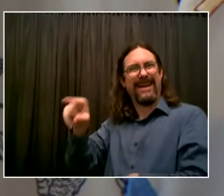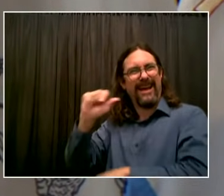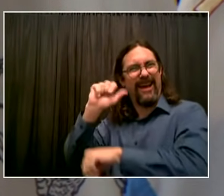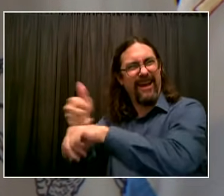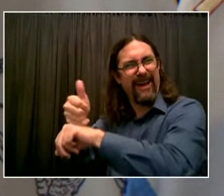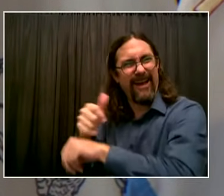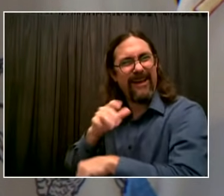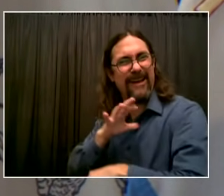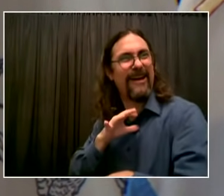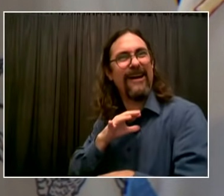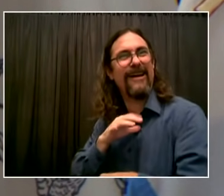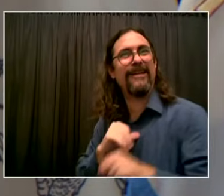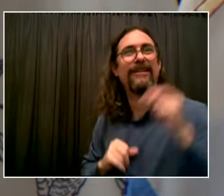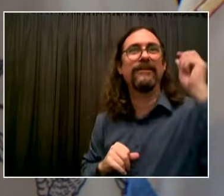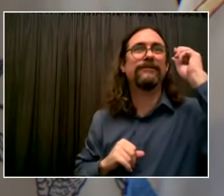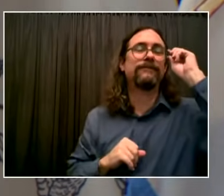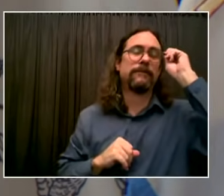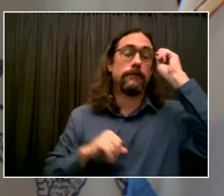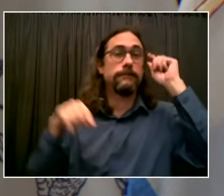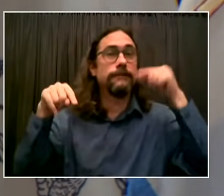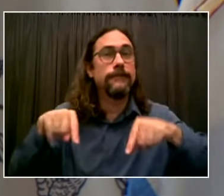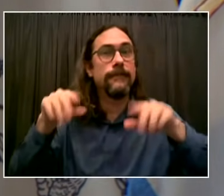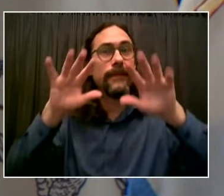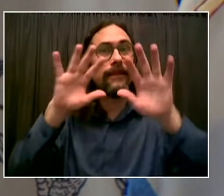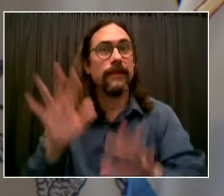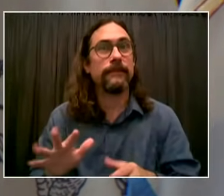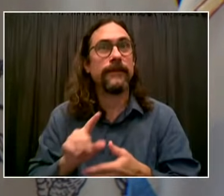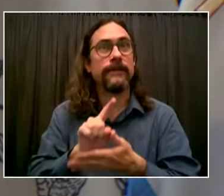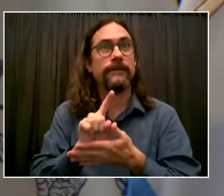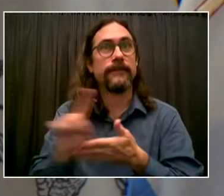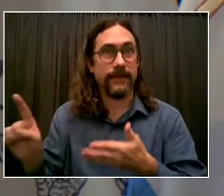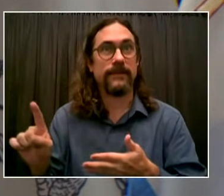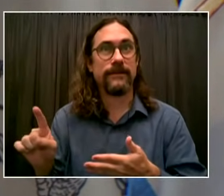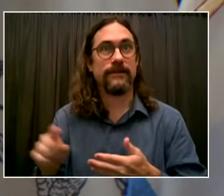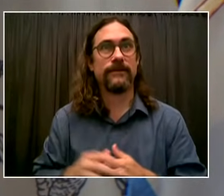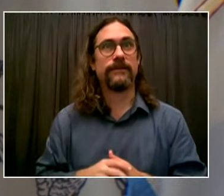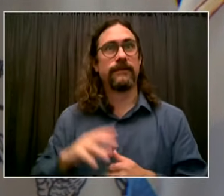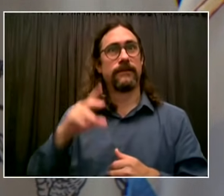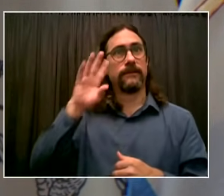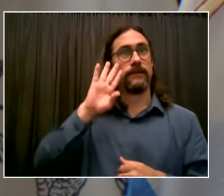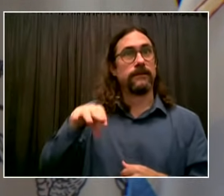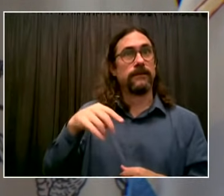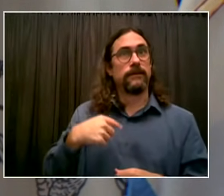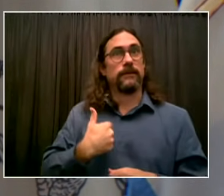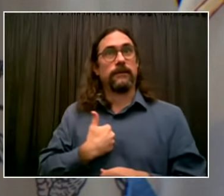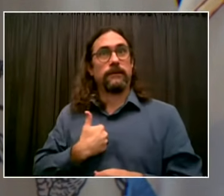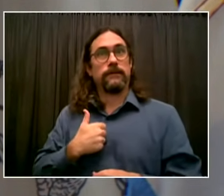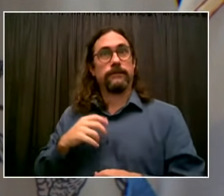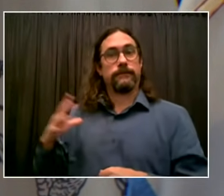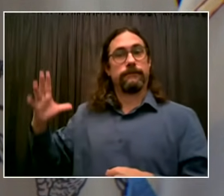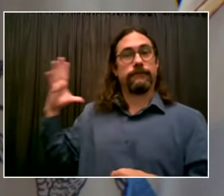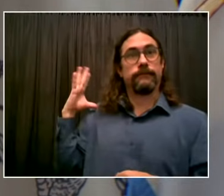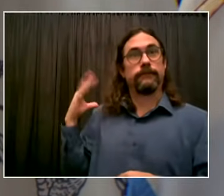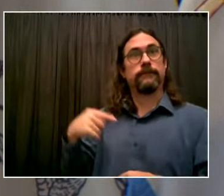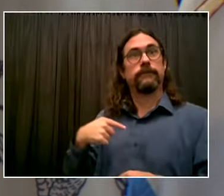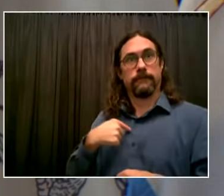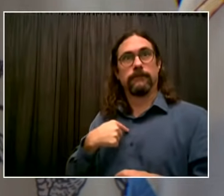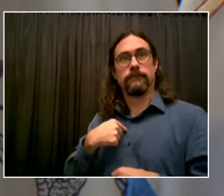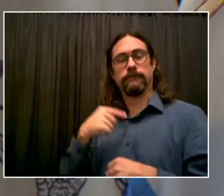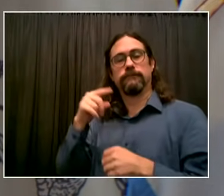YOU FOR THAT. AND■ç NOW STAFF WITH THE CLIMATE WEEK, I'LL PUT THAT ON MY HAT AS A FORMER CHAIRMAN OF THE ENVIRONMENTAL PROETCTION CITY